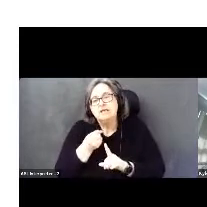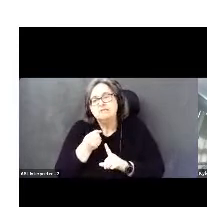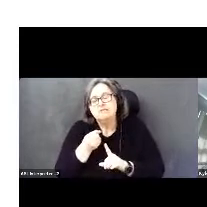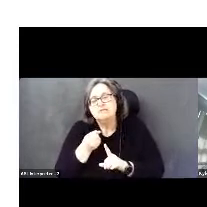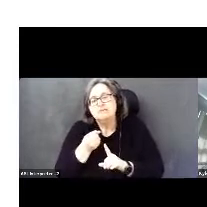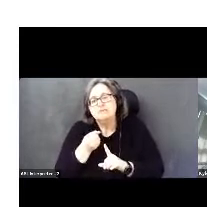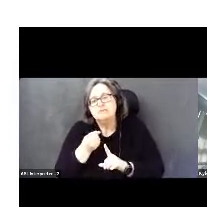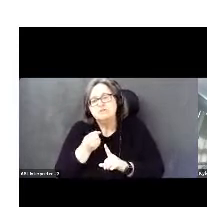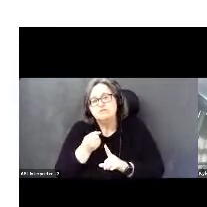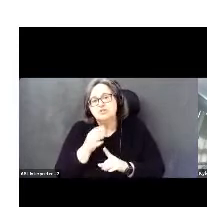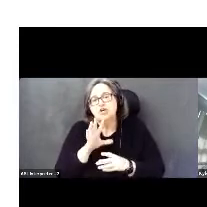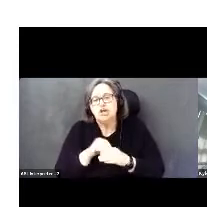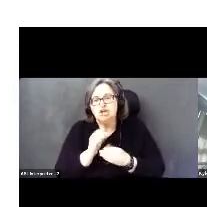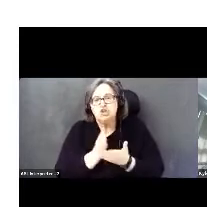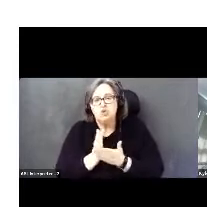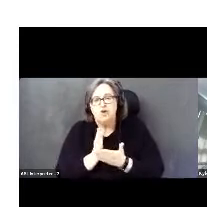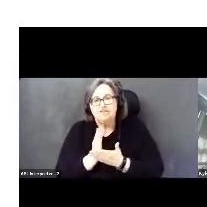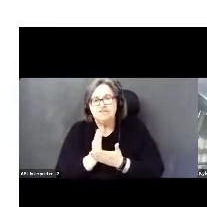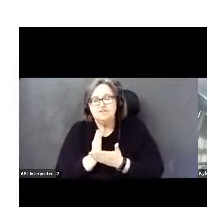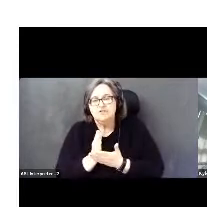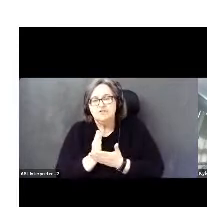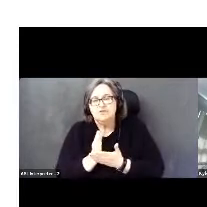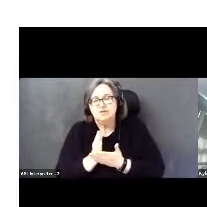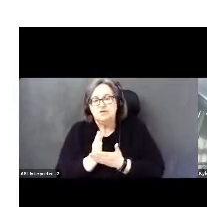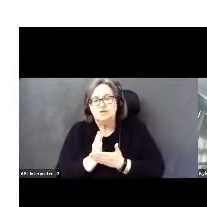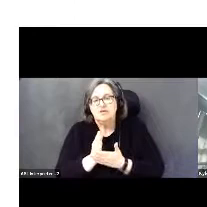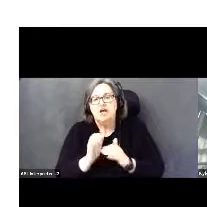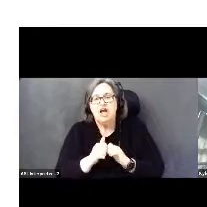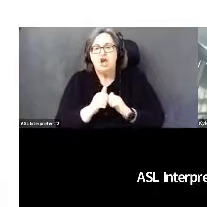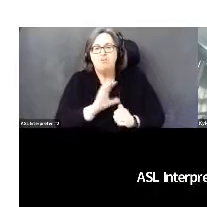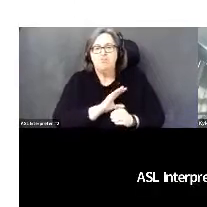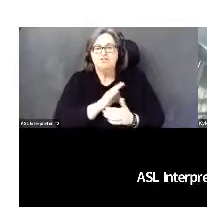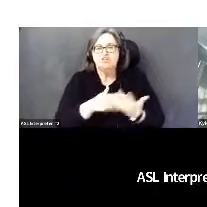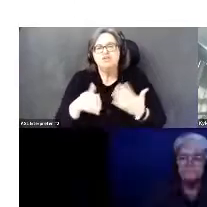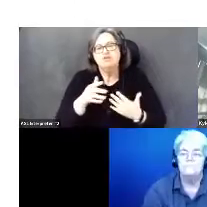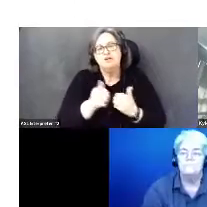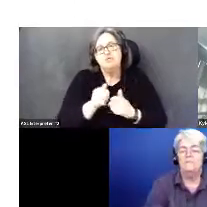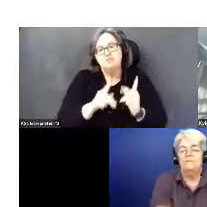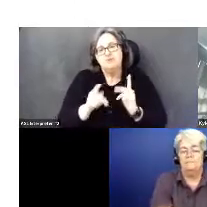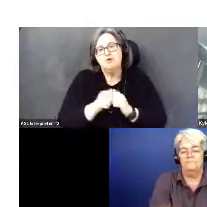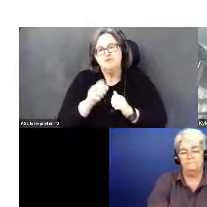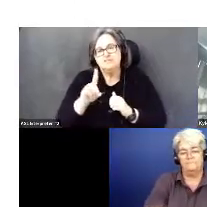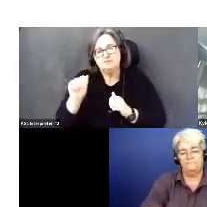includes the rights of how they and how police interact with people with disabilities. Those